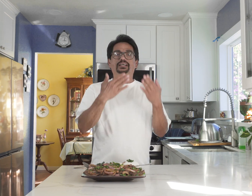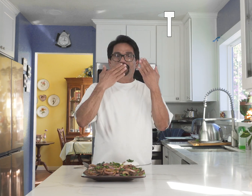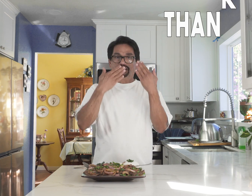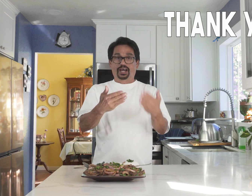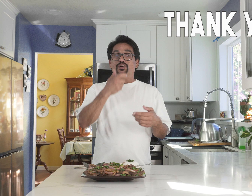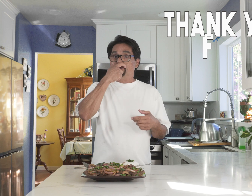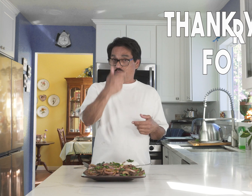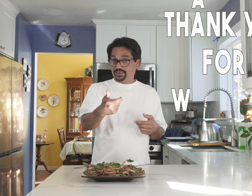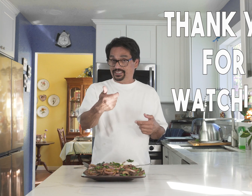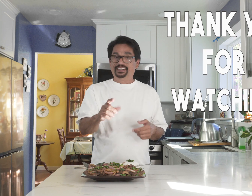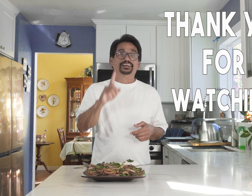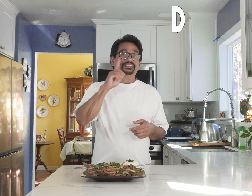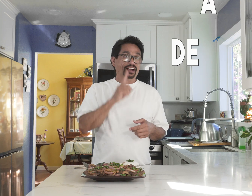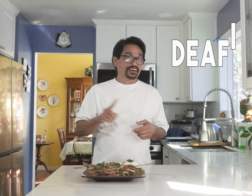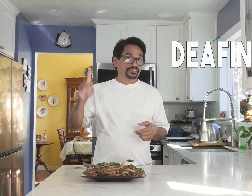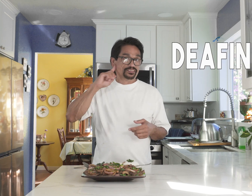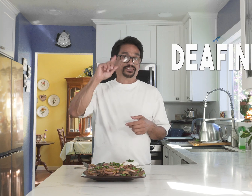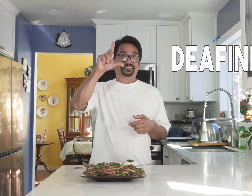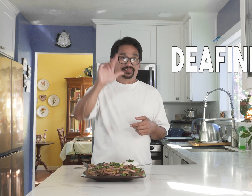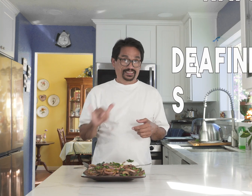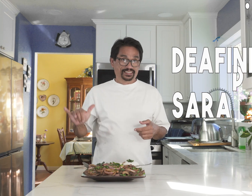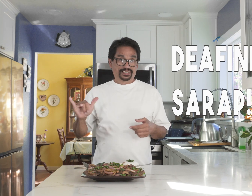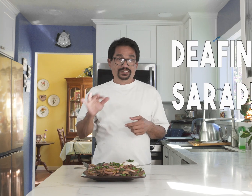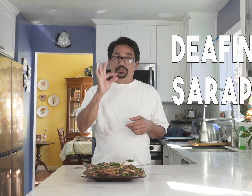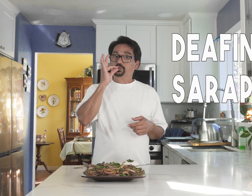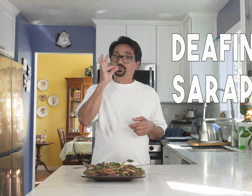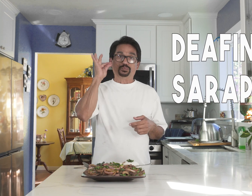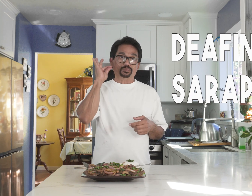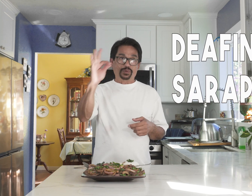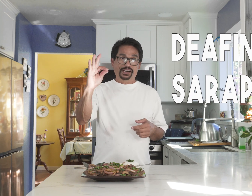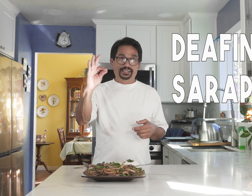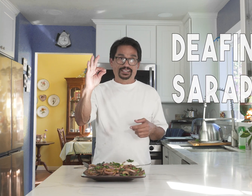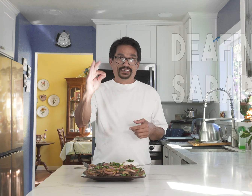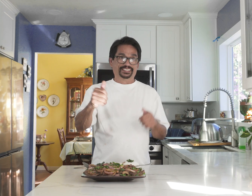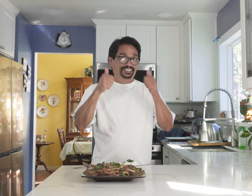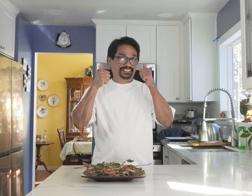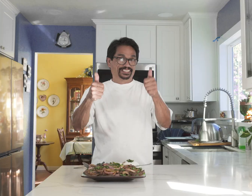Thank you for watching Deafinitely Sarap!